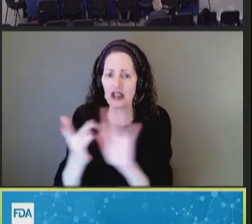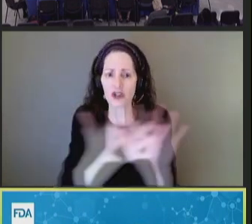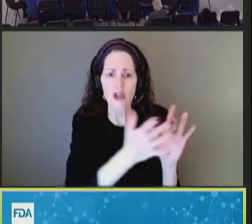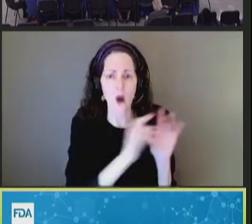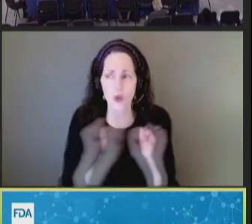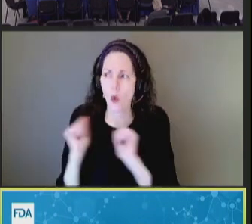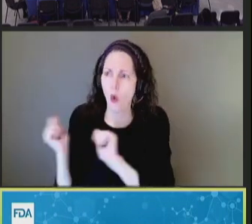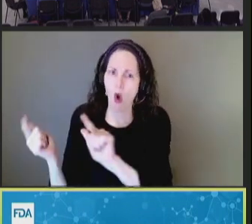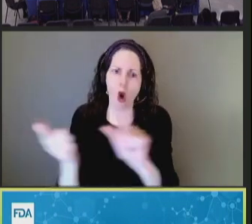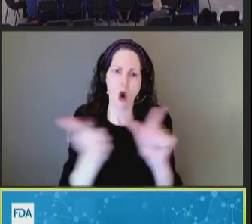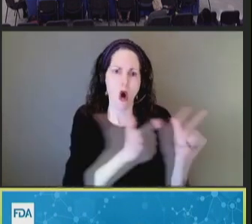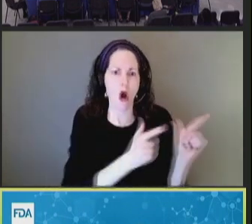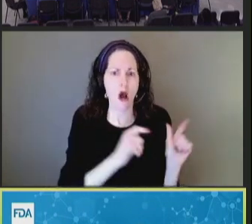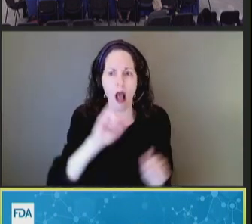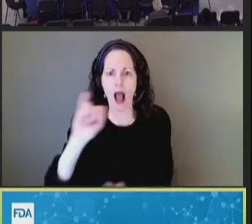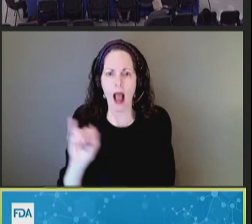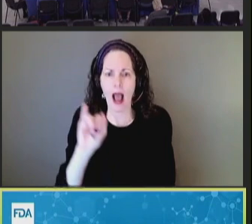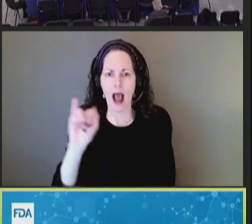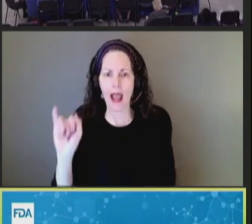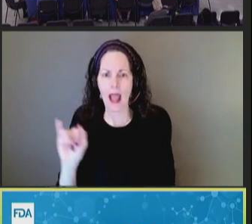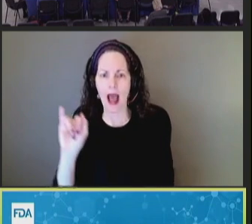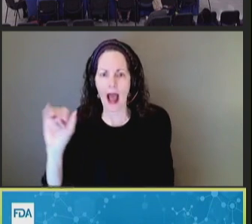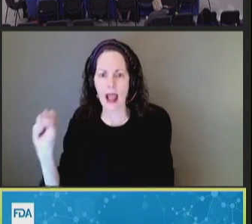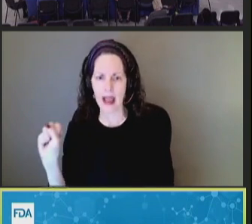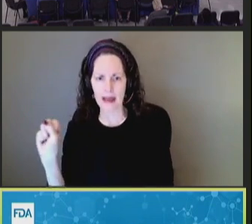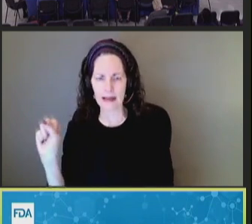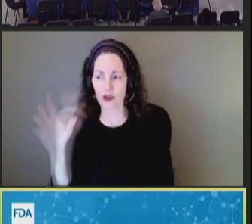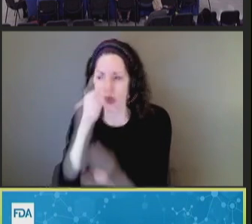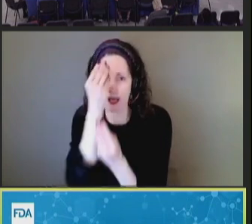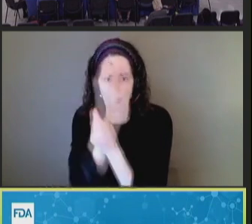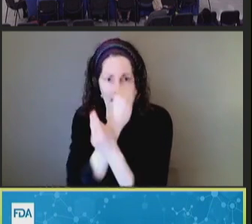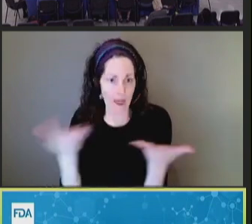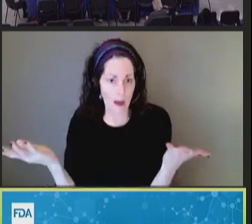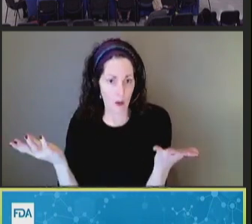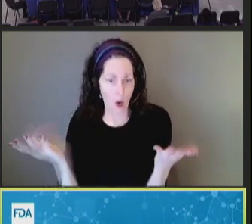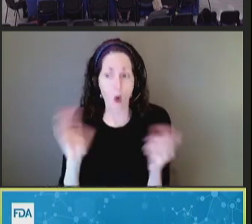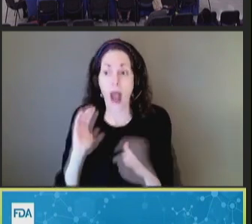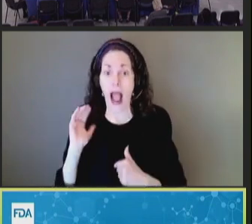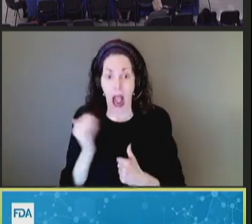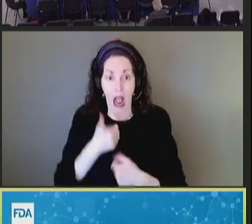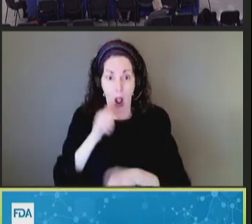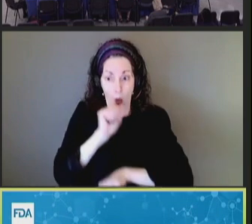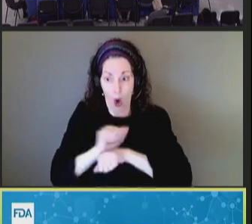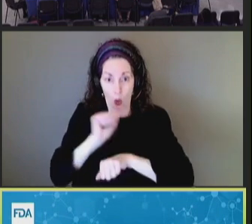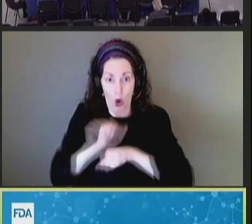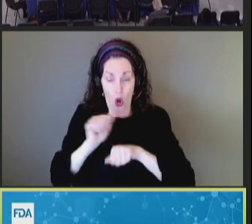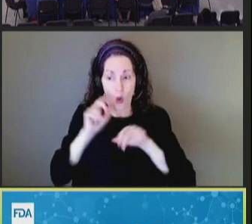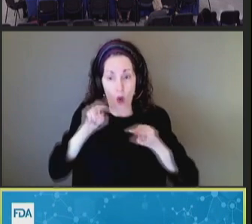informing them of the work that we were doing to look at the safety of COVID-19 vaccines.